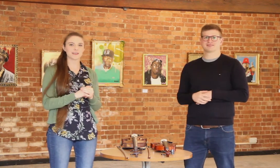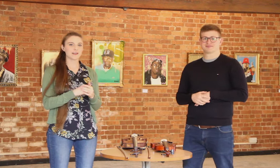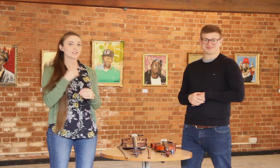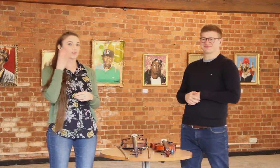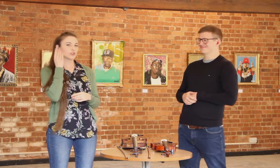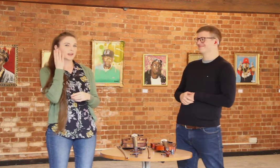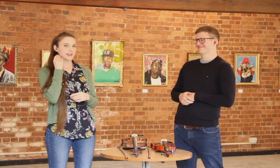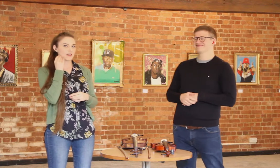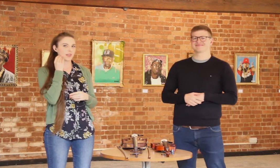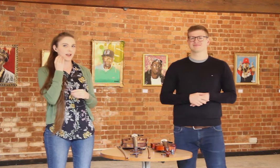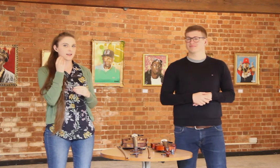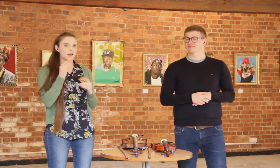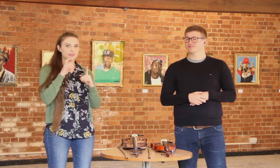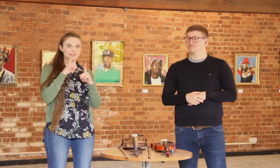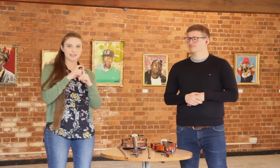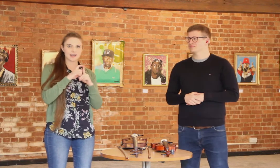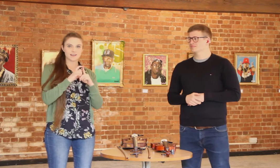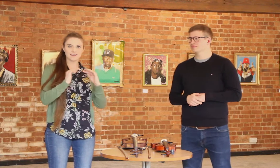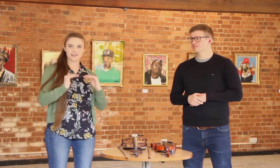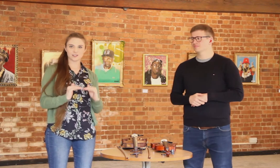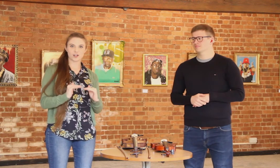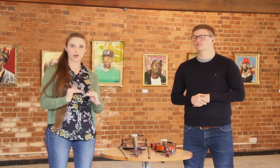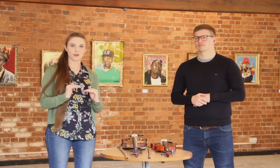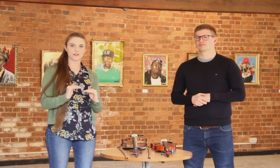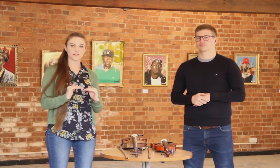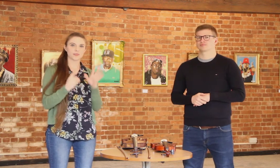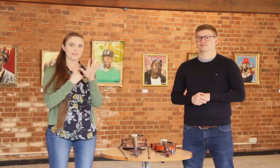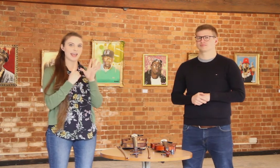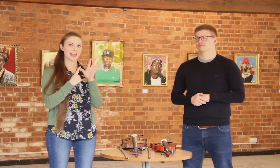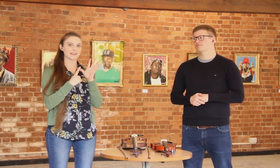E: So can you hear that the D is lower than the A?